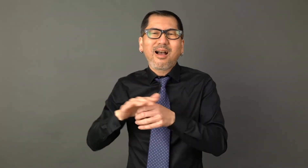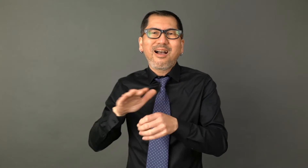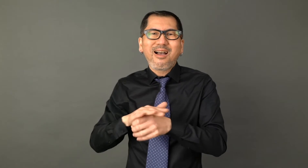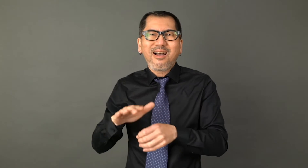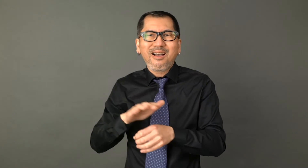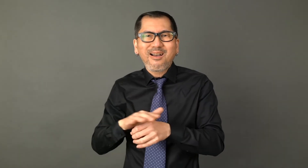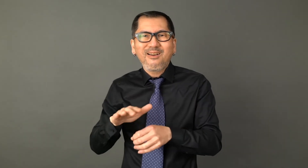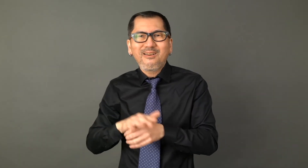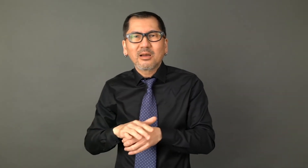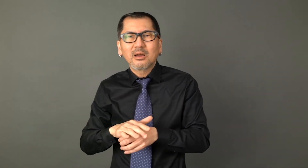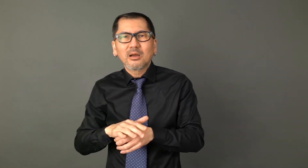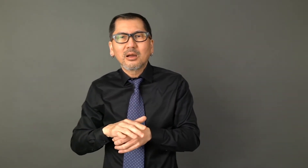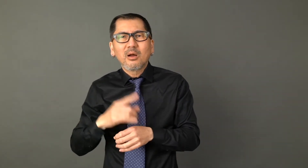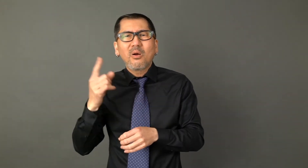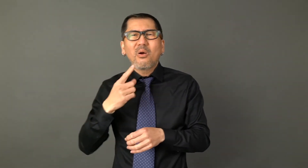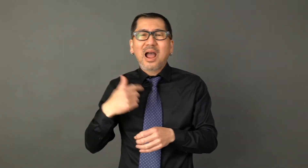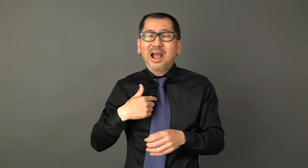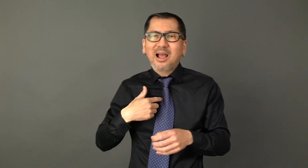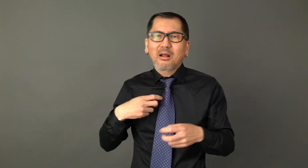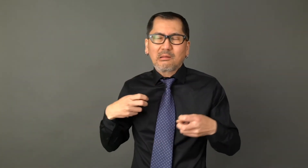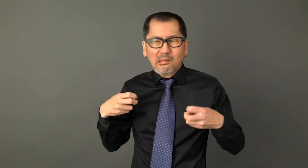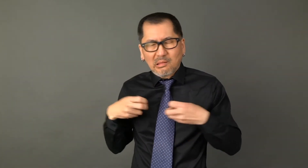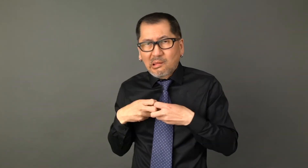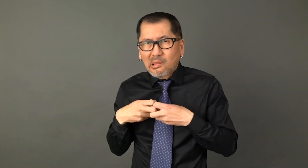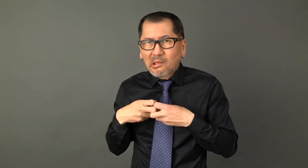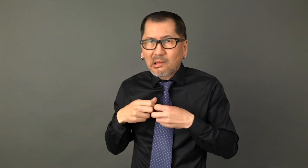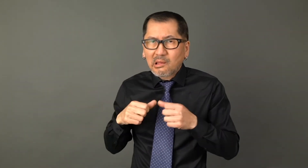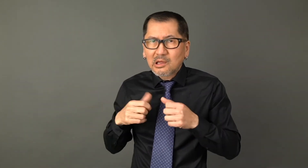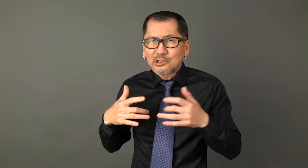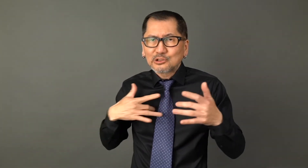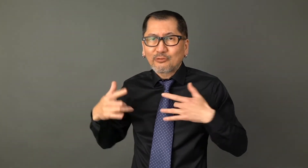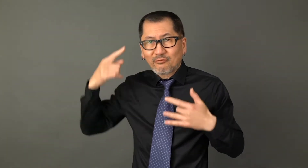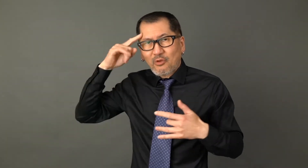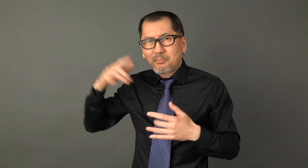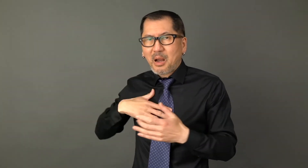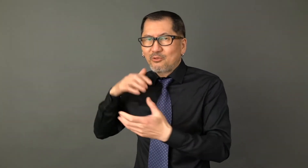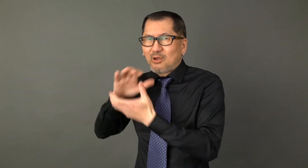I knew my rights from serving as a board member for MNCDHH.